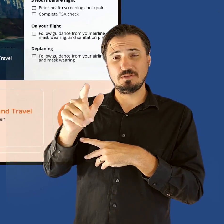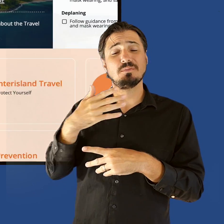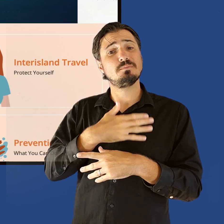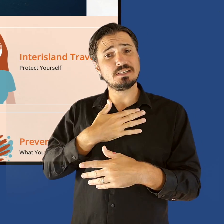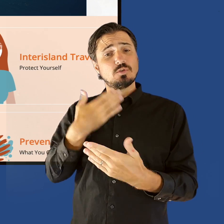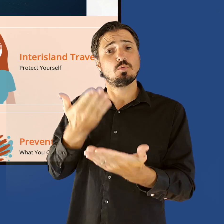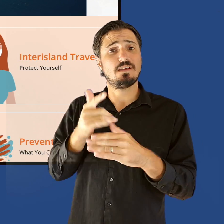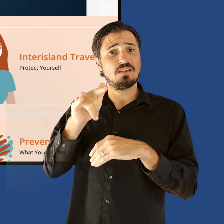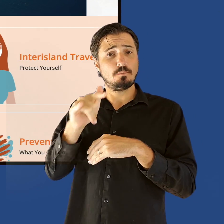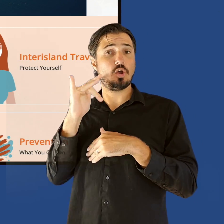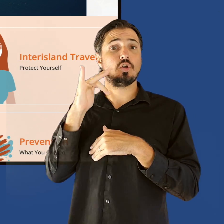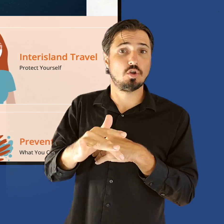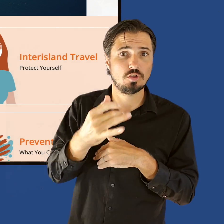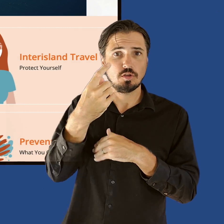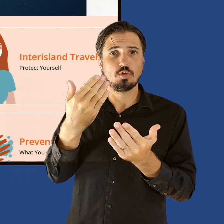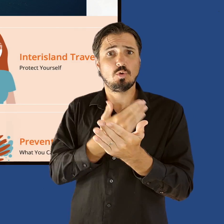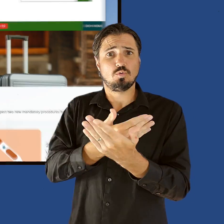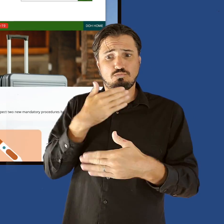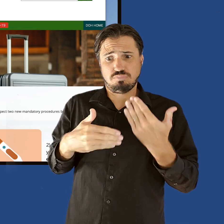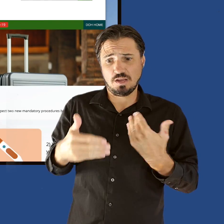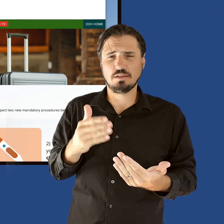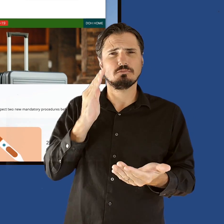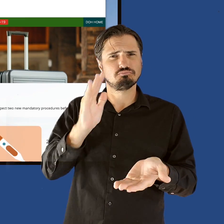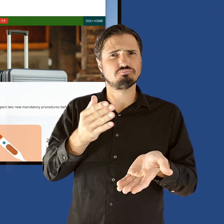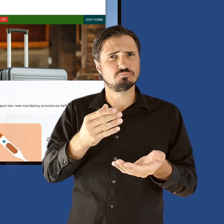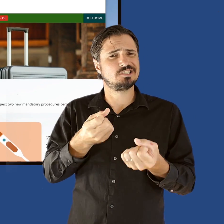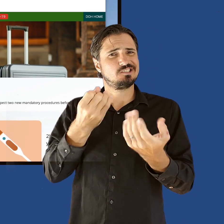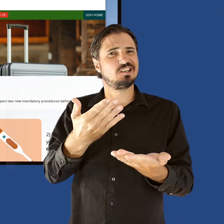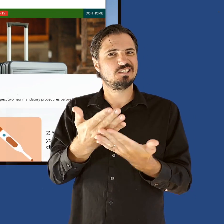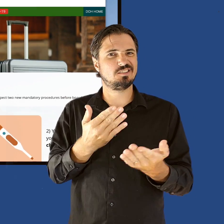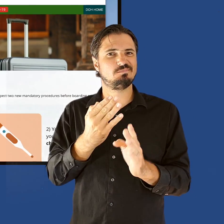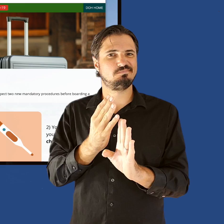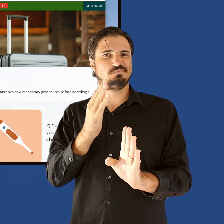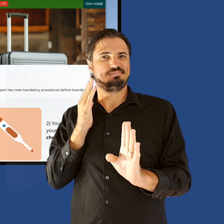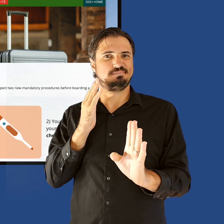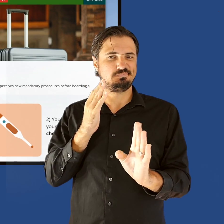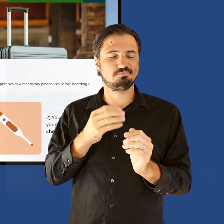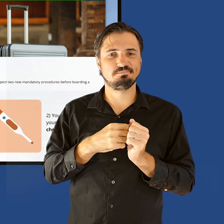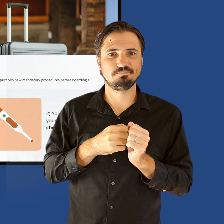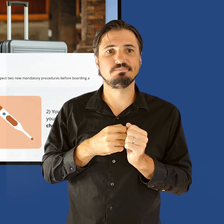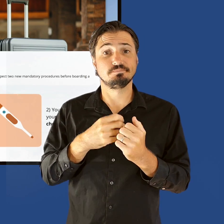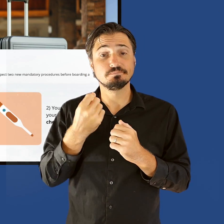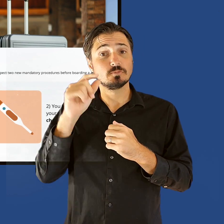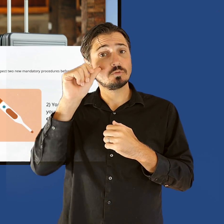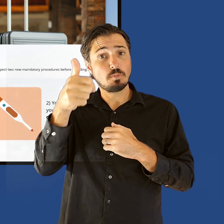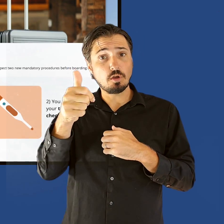Again, please allow yourself extra time to check-in as this new screening process is expected to cause delays.